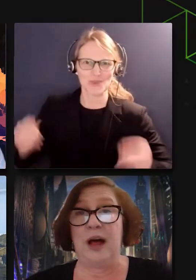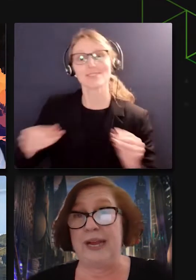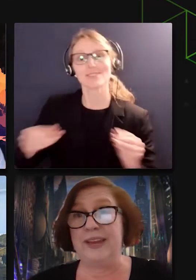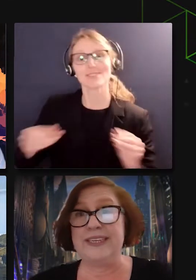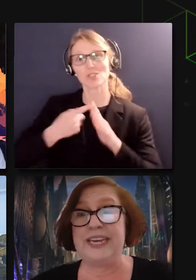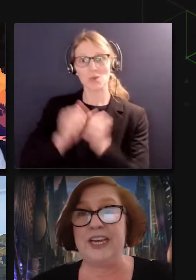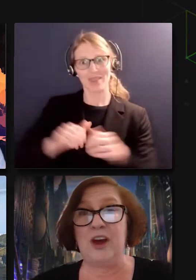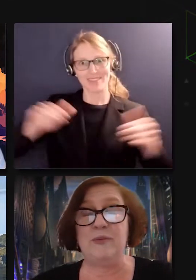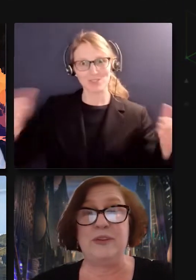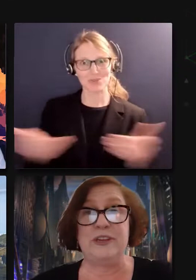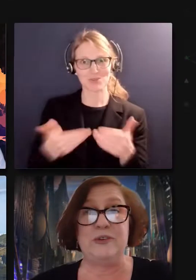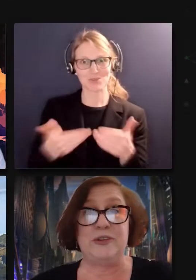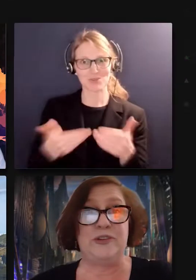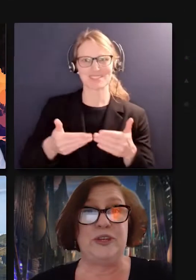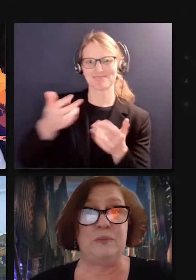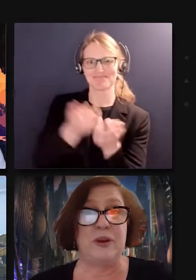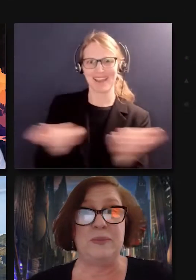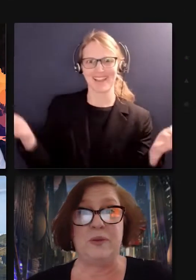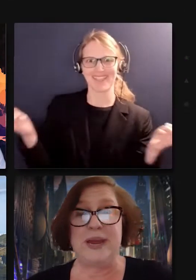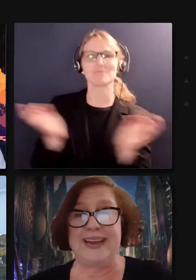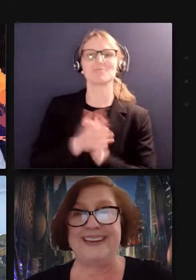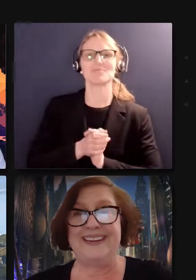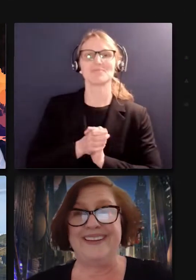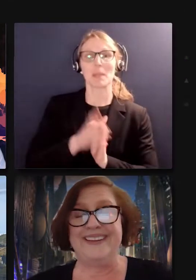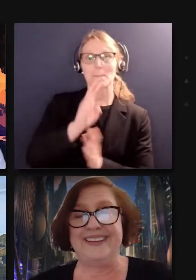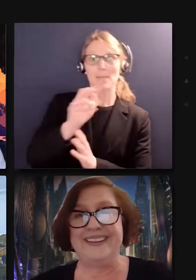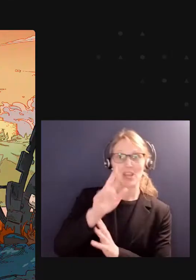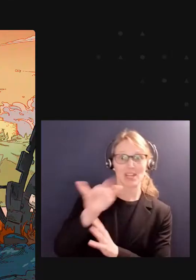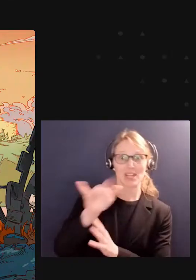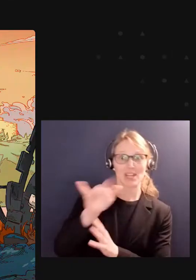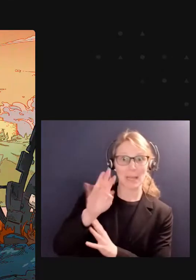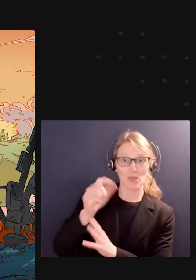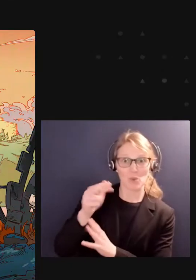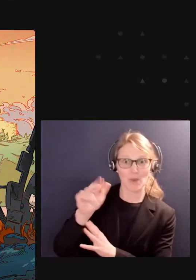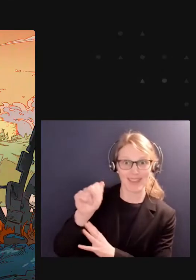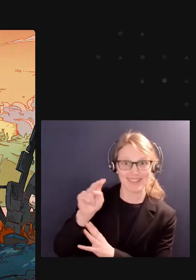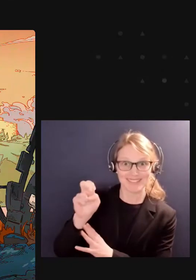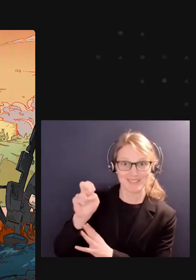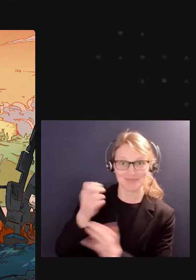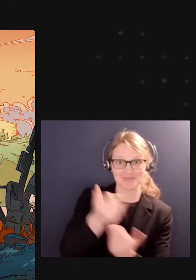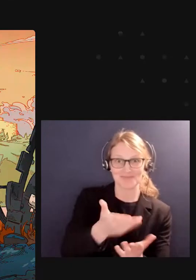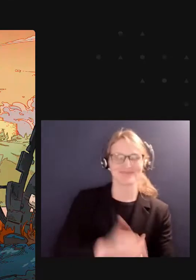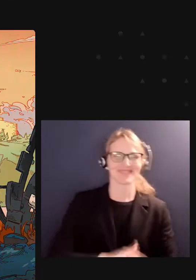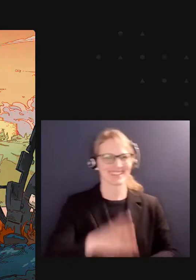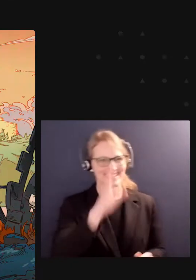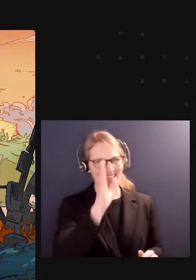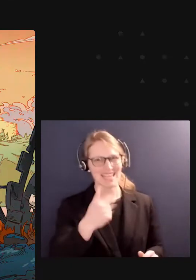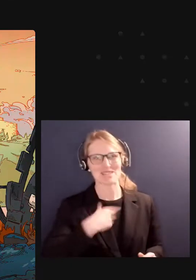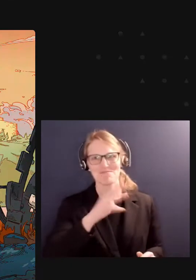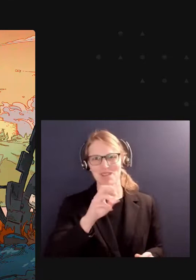I'd like to kick off with introducing Mary McGuane. Hi, I'm Mary McGuane, she/her pronouns.